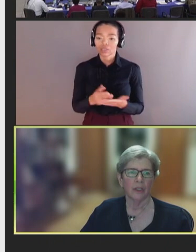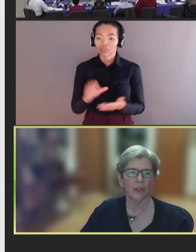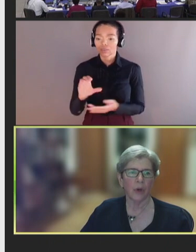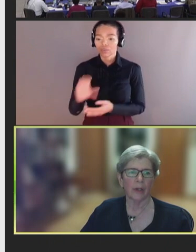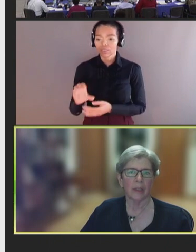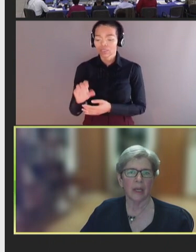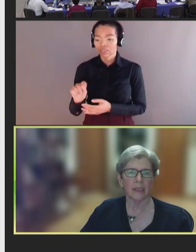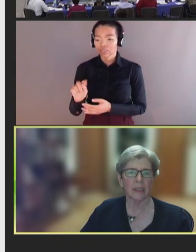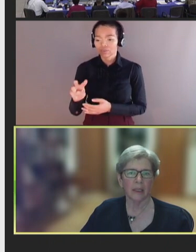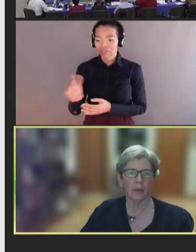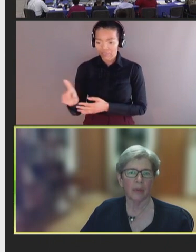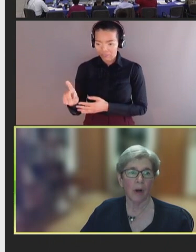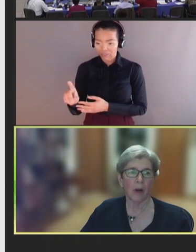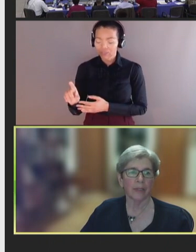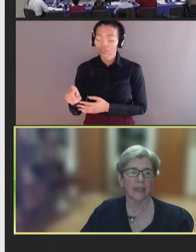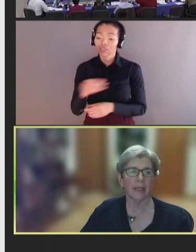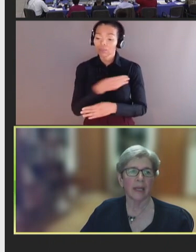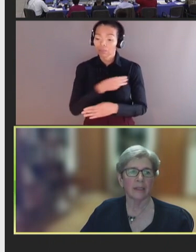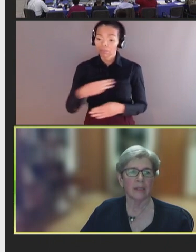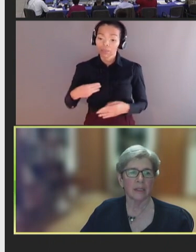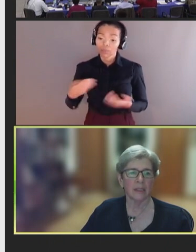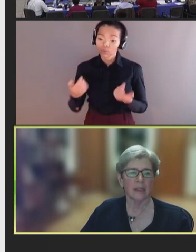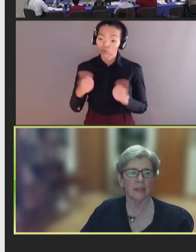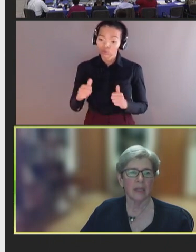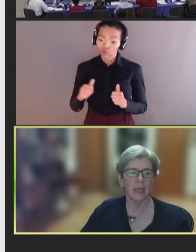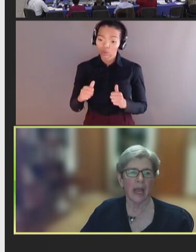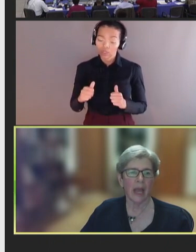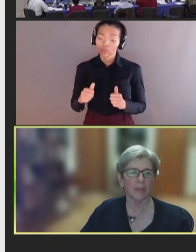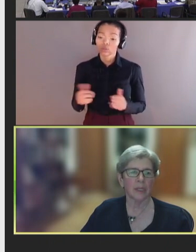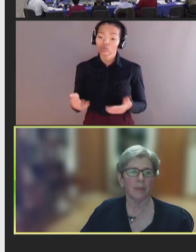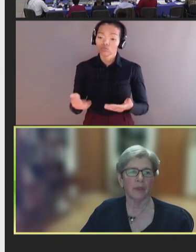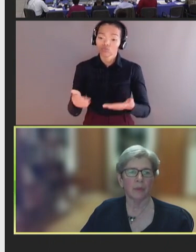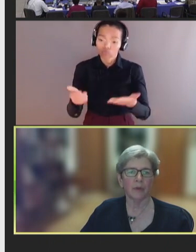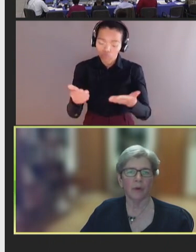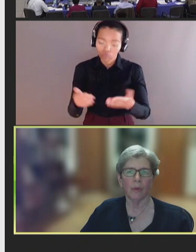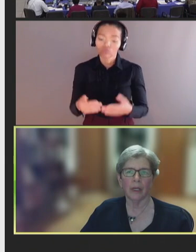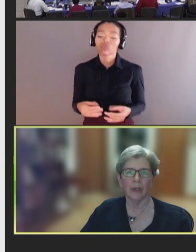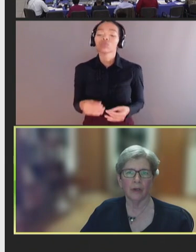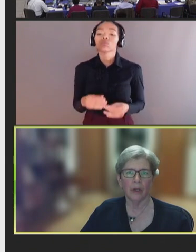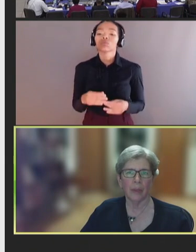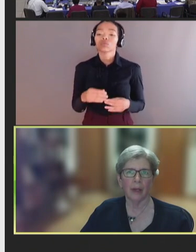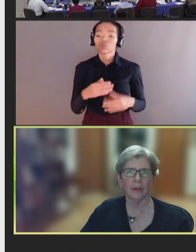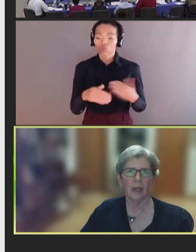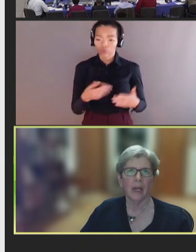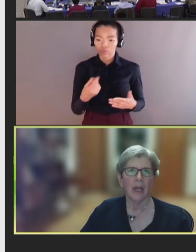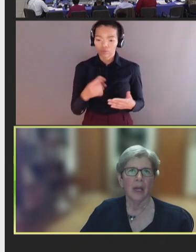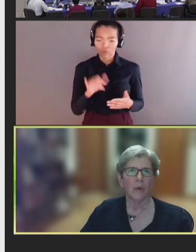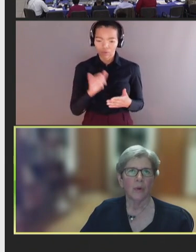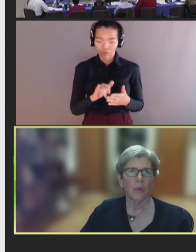to try to accelerate progress against these key gaps. Some of them you've already heard about.